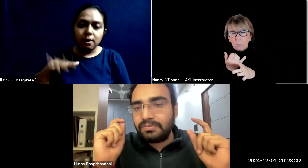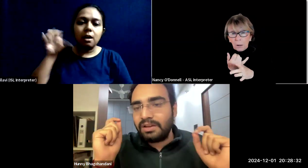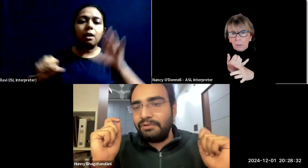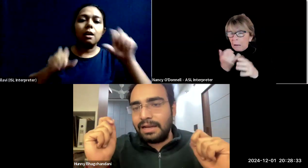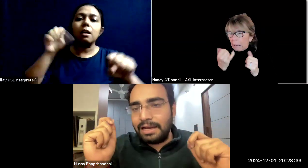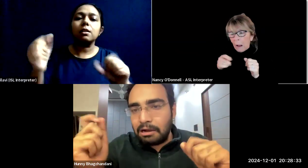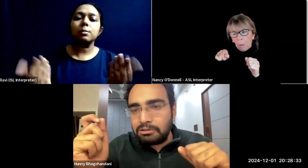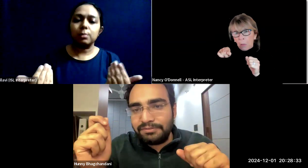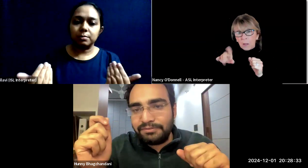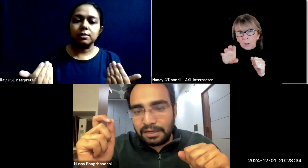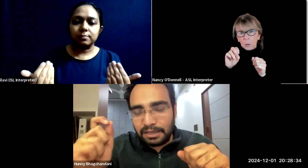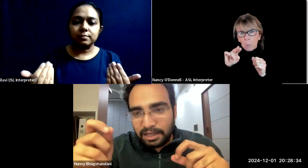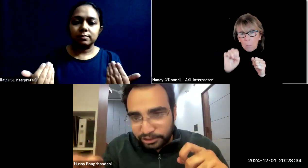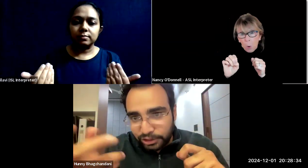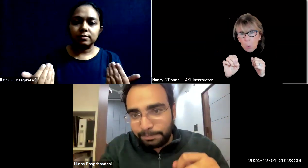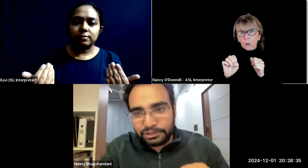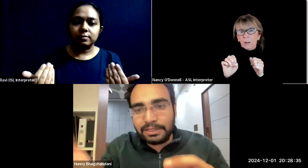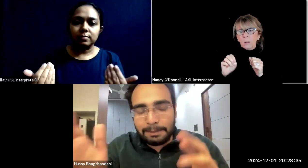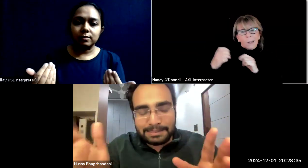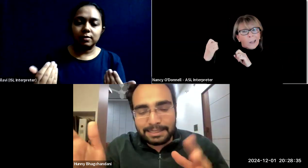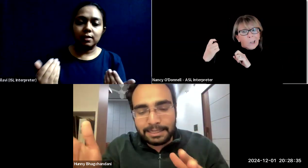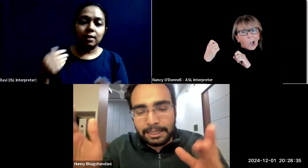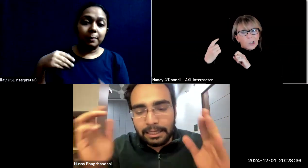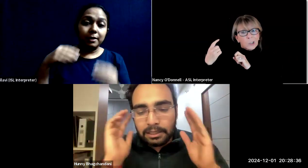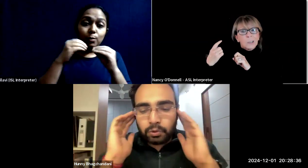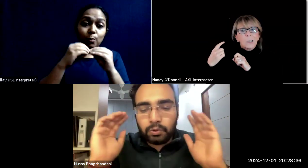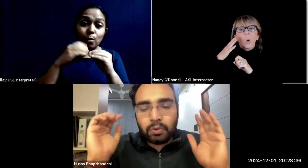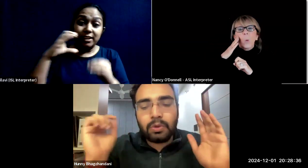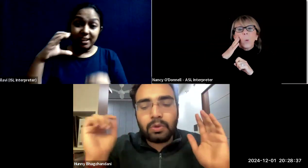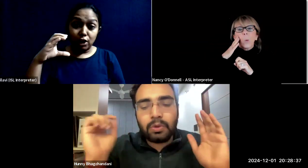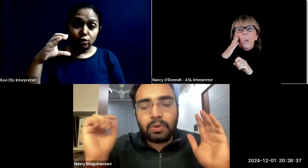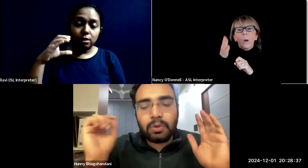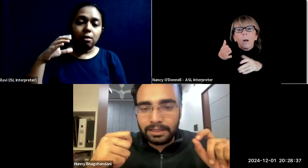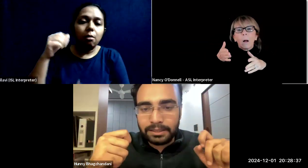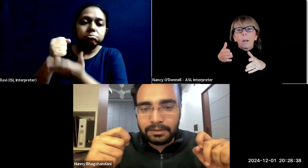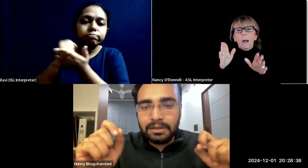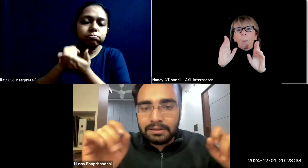will allow the usher patient basically to able to hear